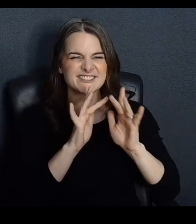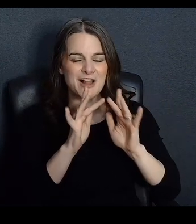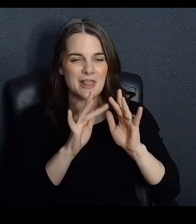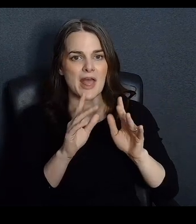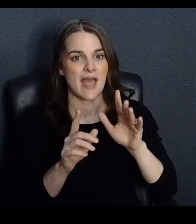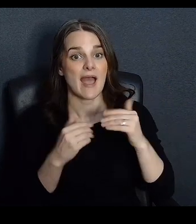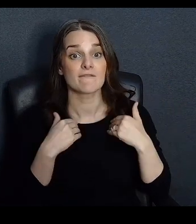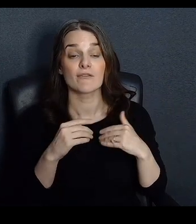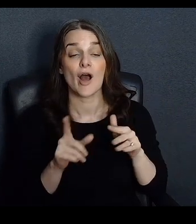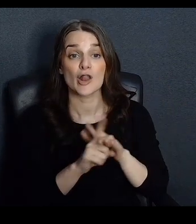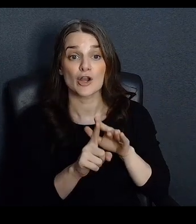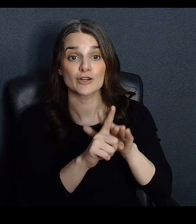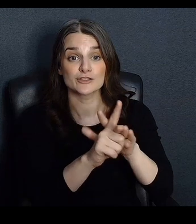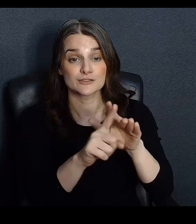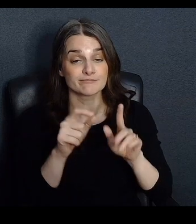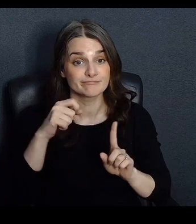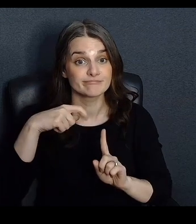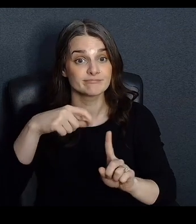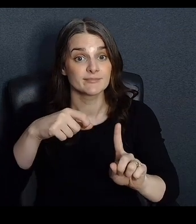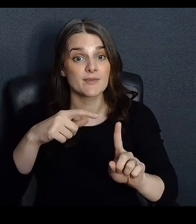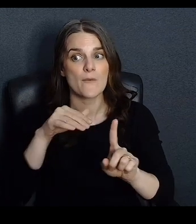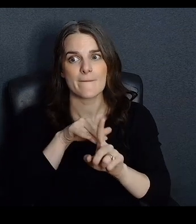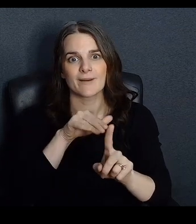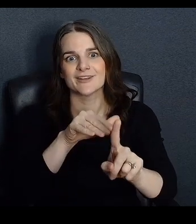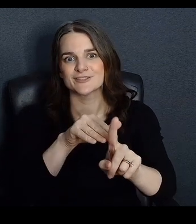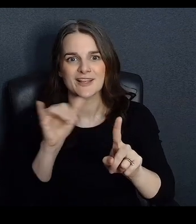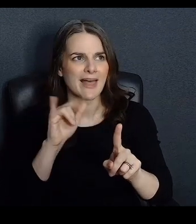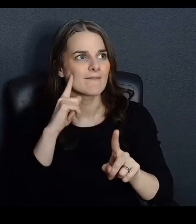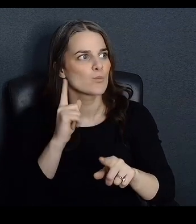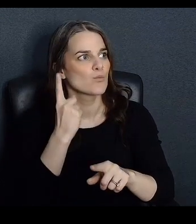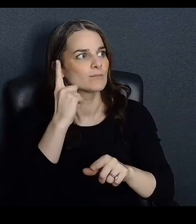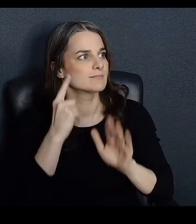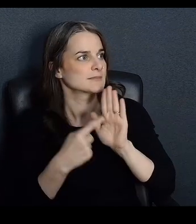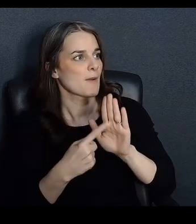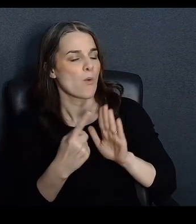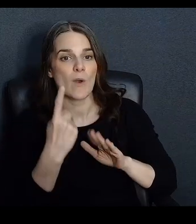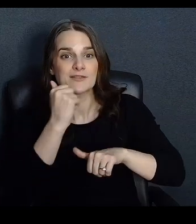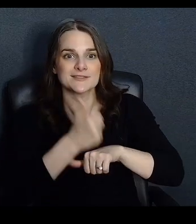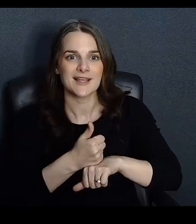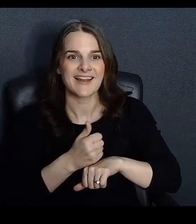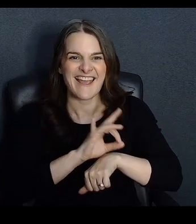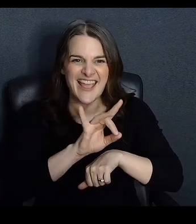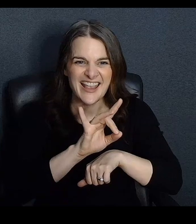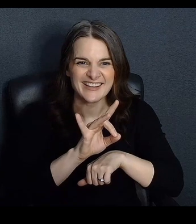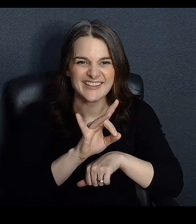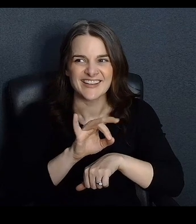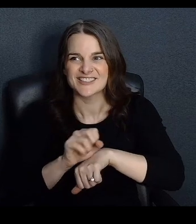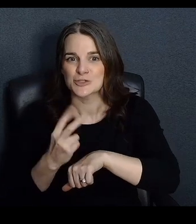Reminders. So if you have a reminder set for maybe 8:00 AM, 12:30,